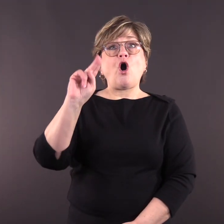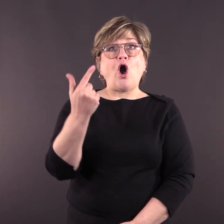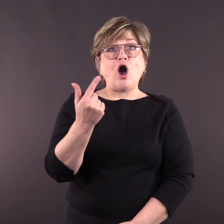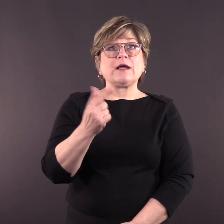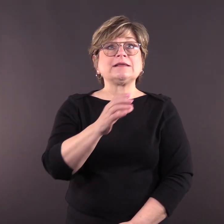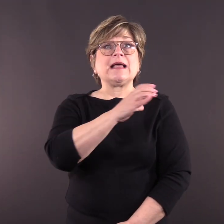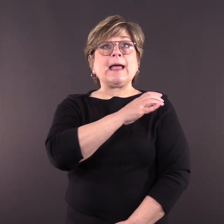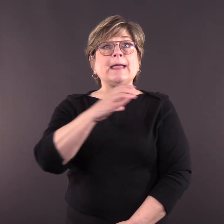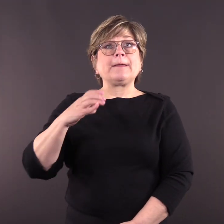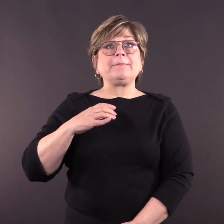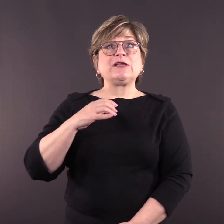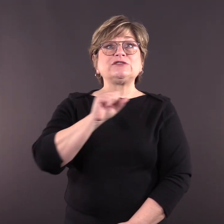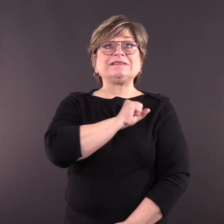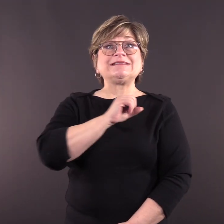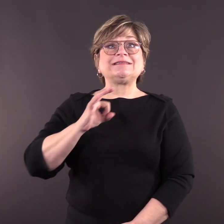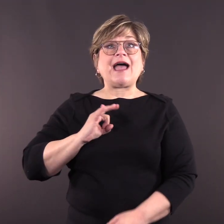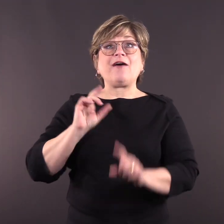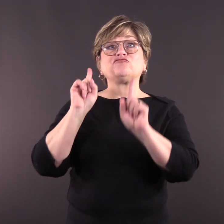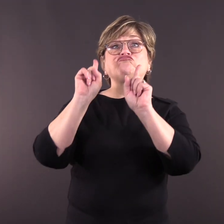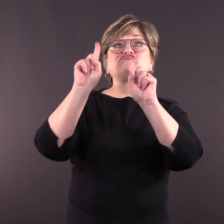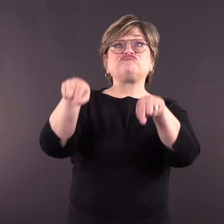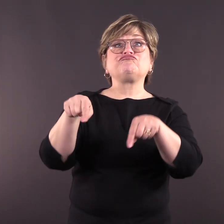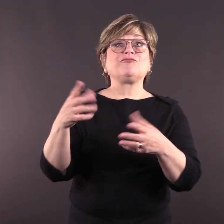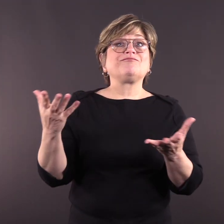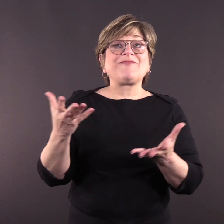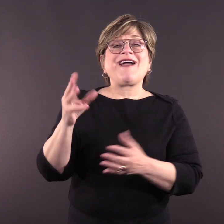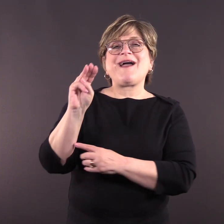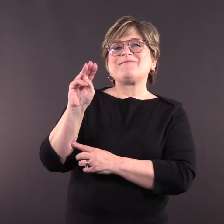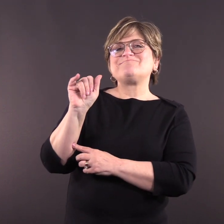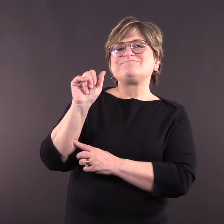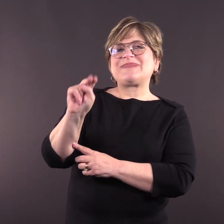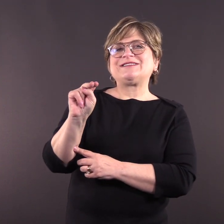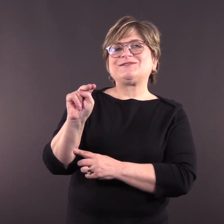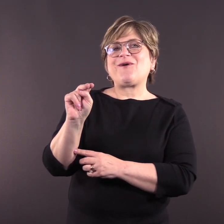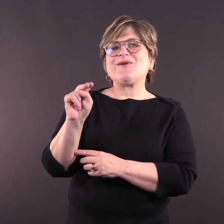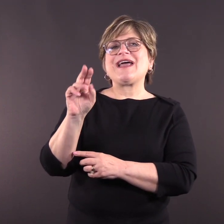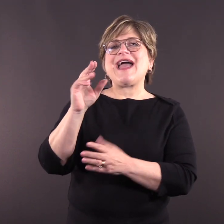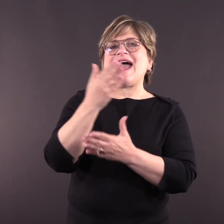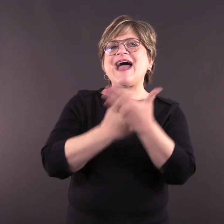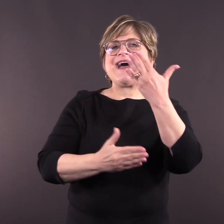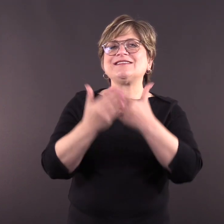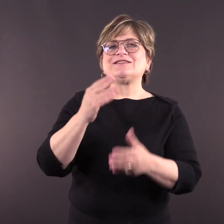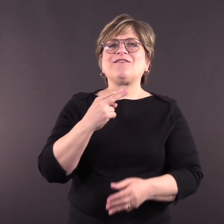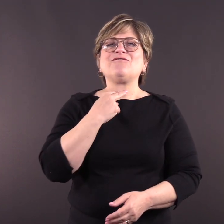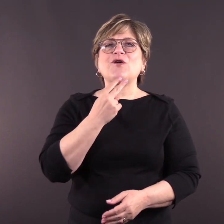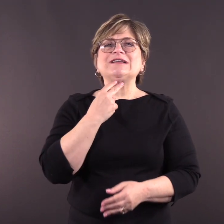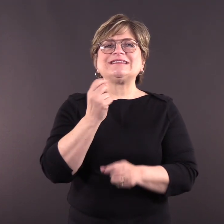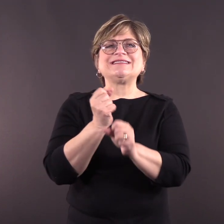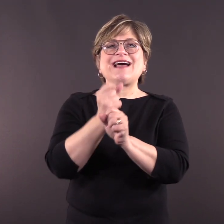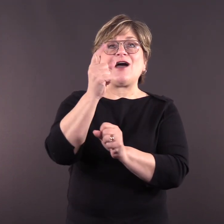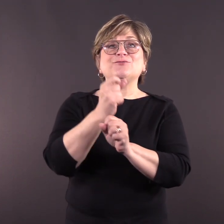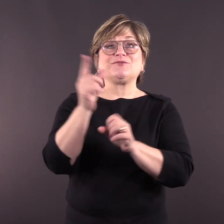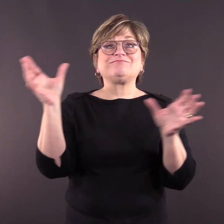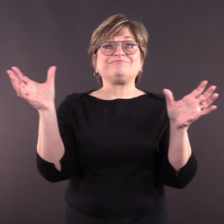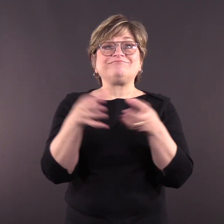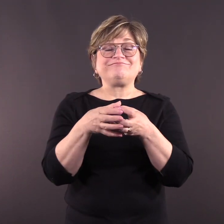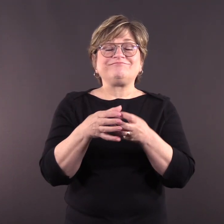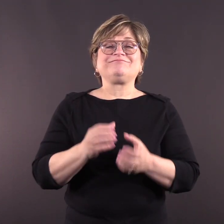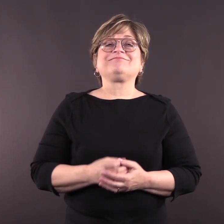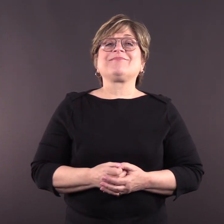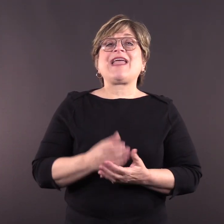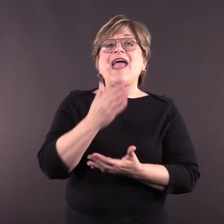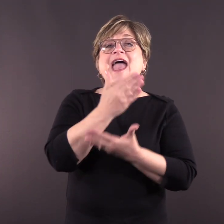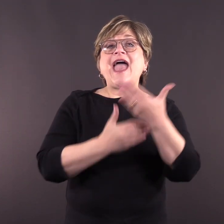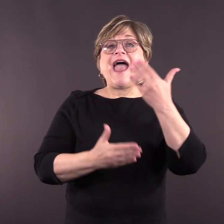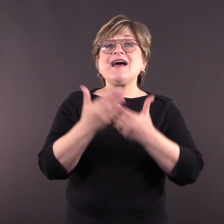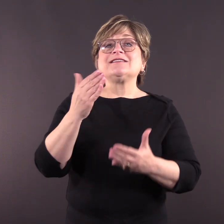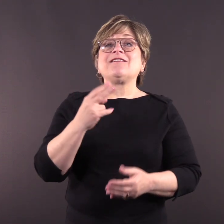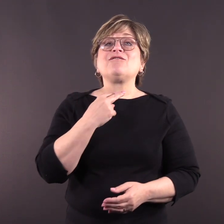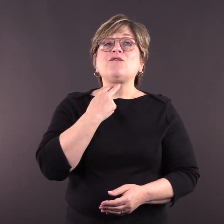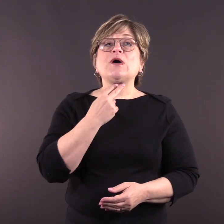Last August, Commission staff attended the Minnesota Hands & Voices annual gathering.